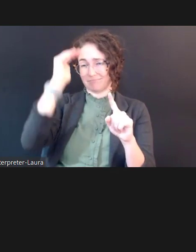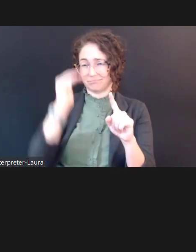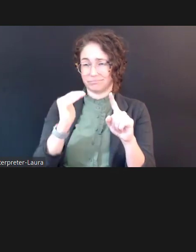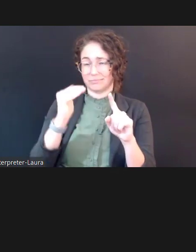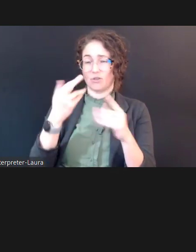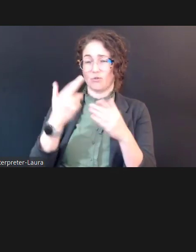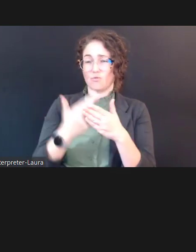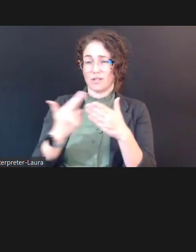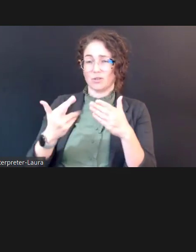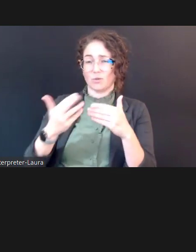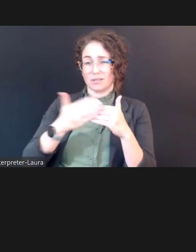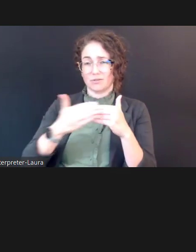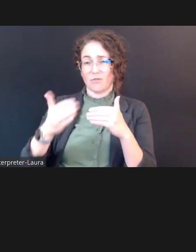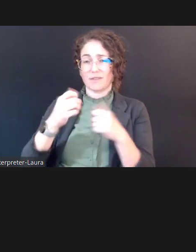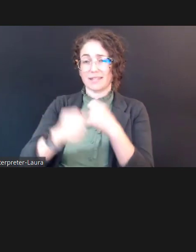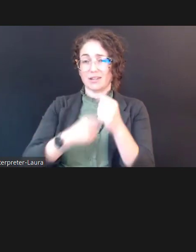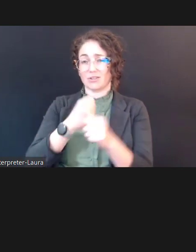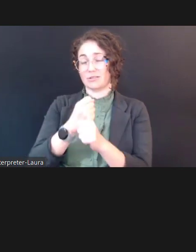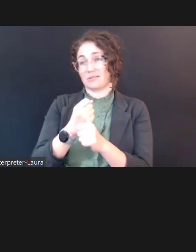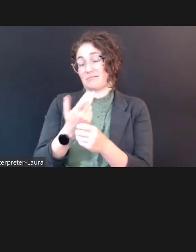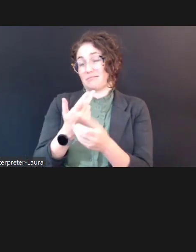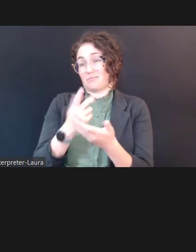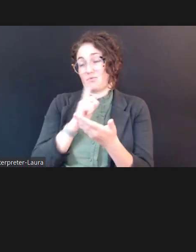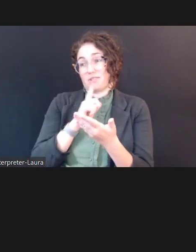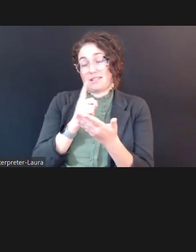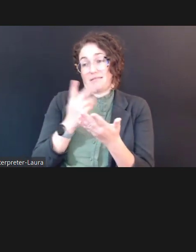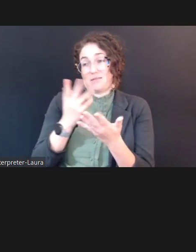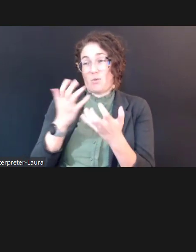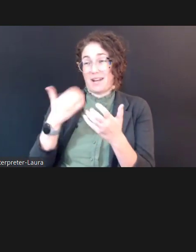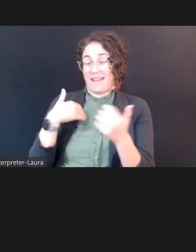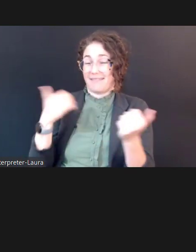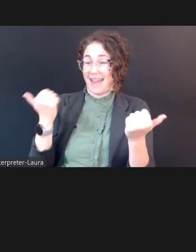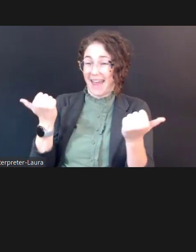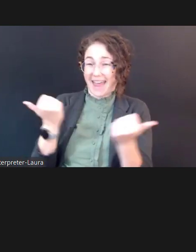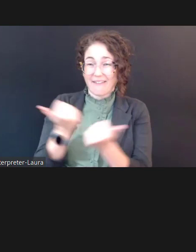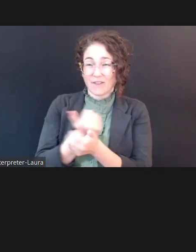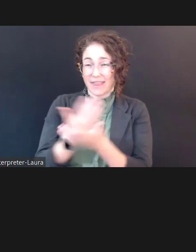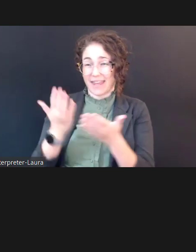basically to have everything that a given program would need in order